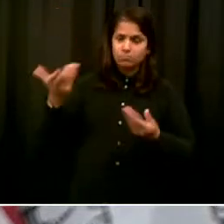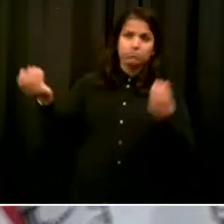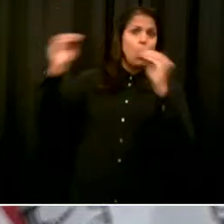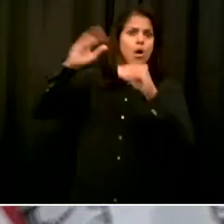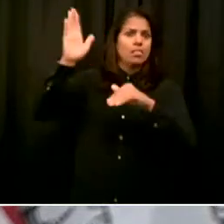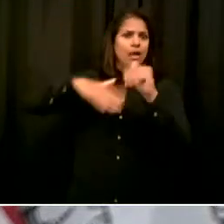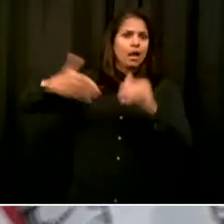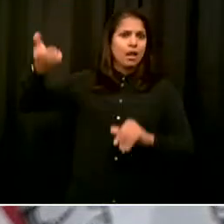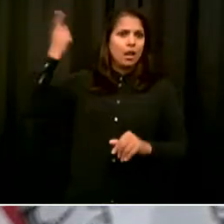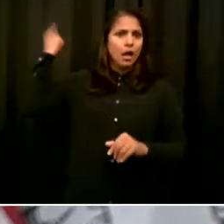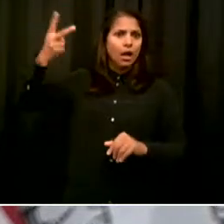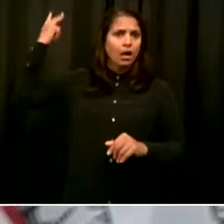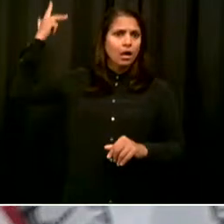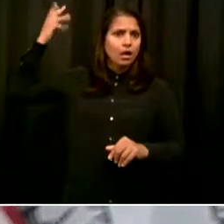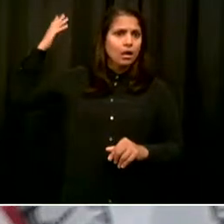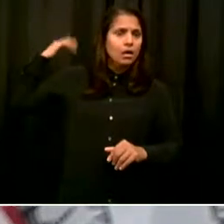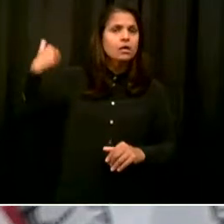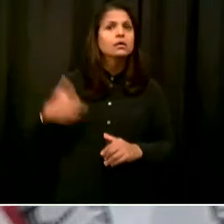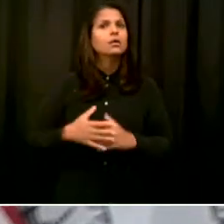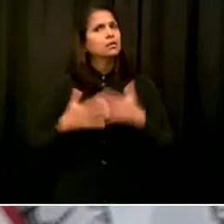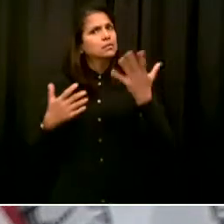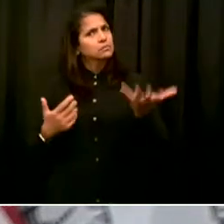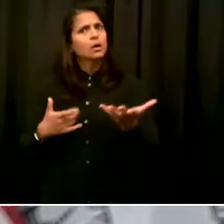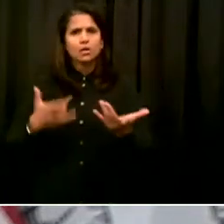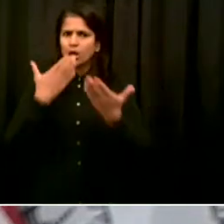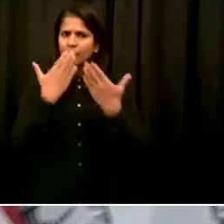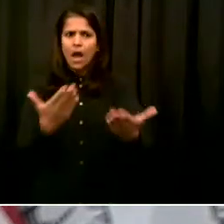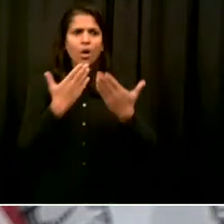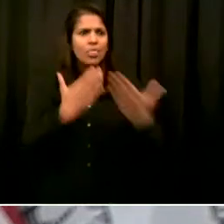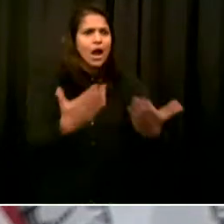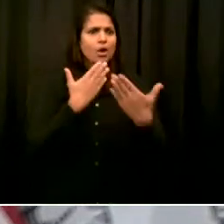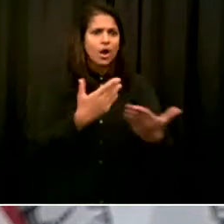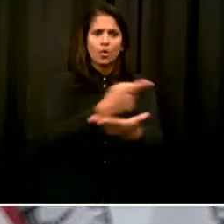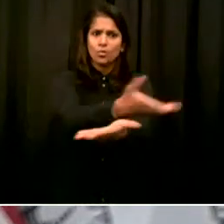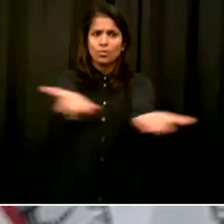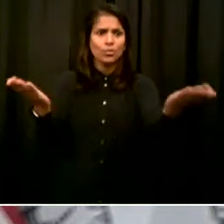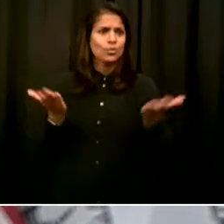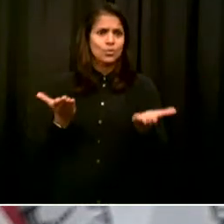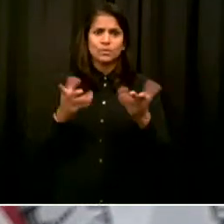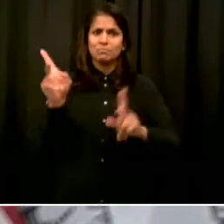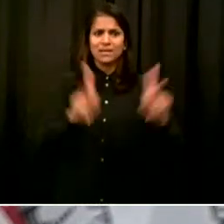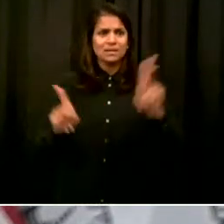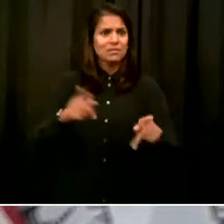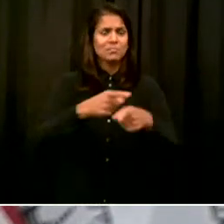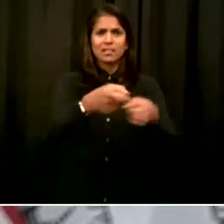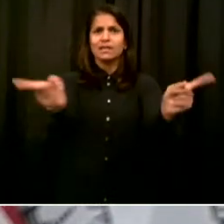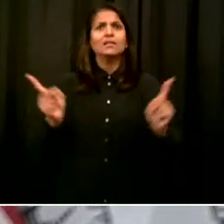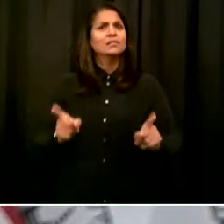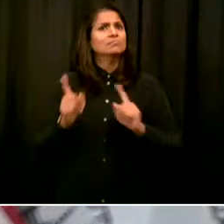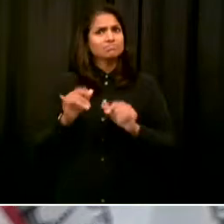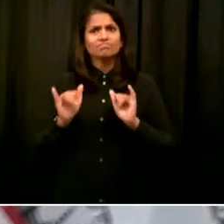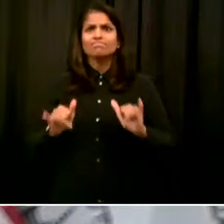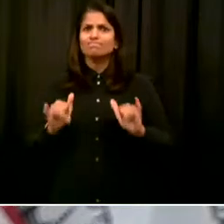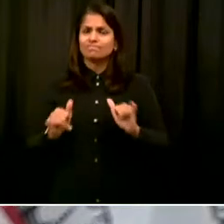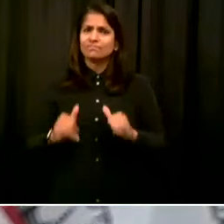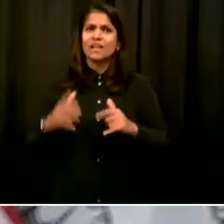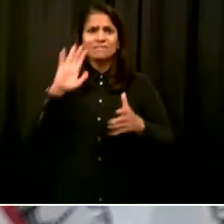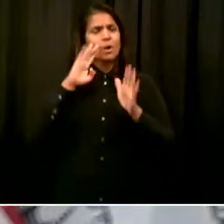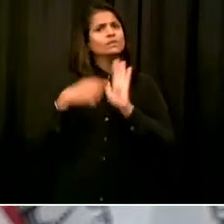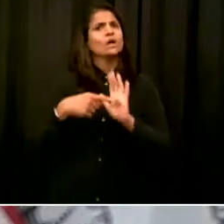RECORD NUMBERS DESPITE THE PANDEMIC JUST LIKE IT IS A ECDISION BY NEW YORKERS TO WEAR